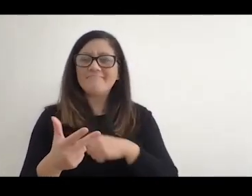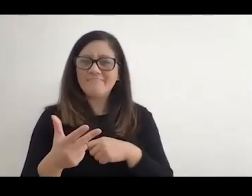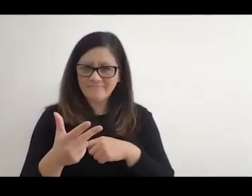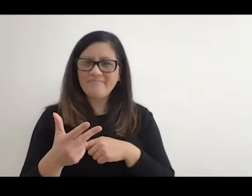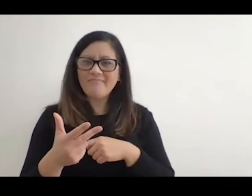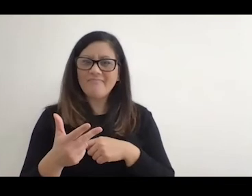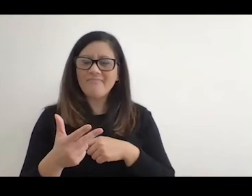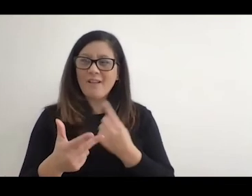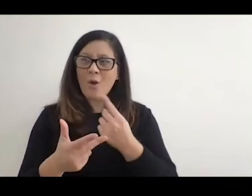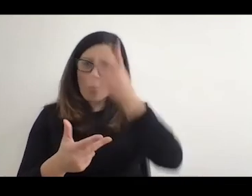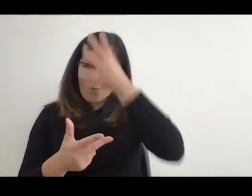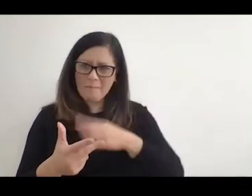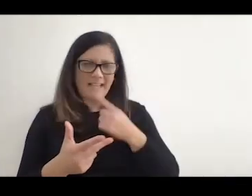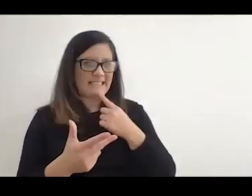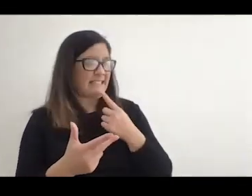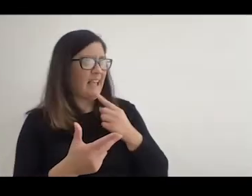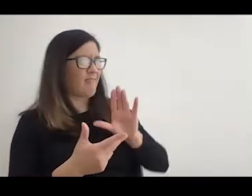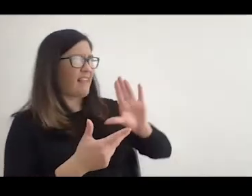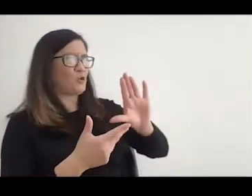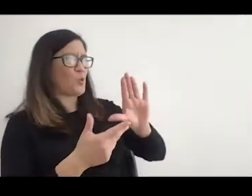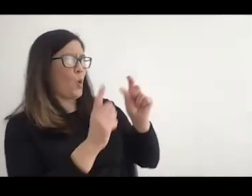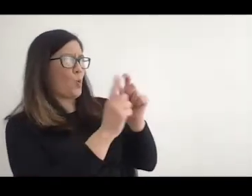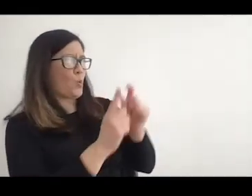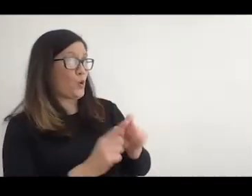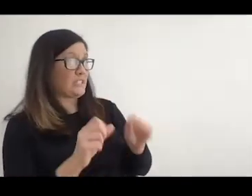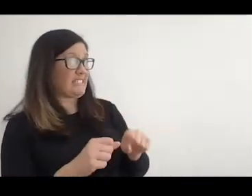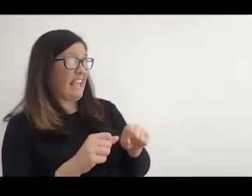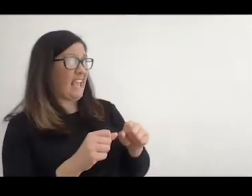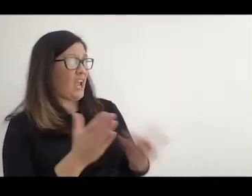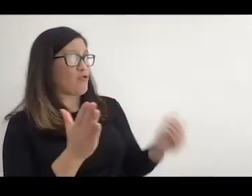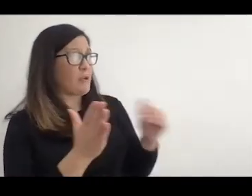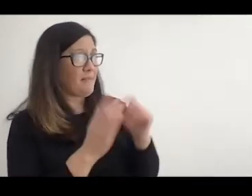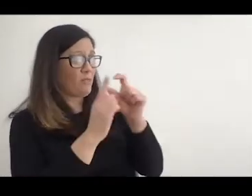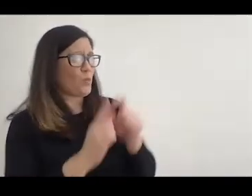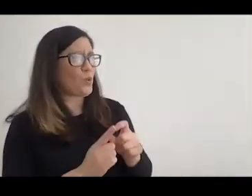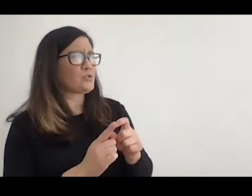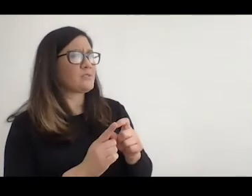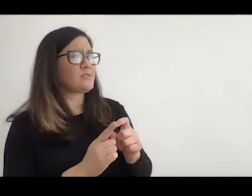It's not that I don't want people to use it. I absolutely do is just that.